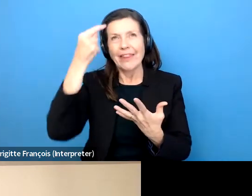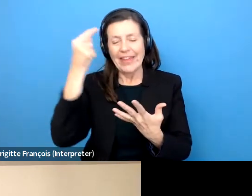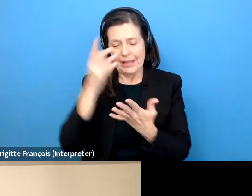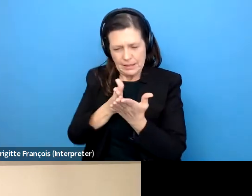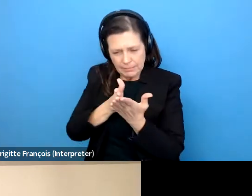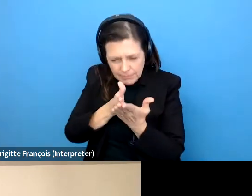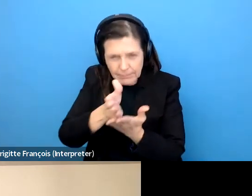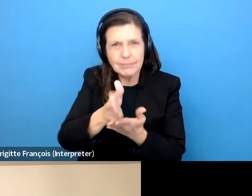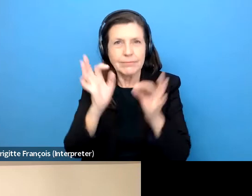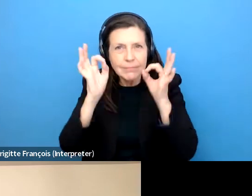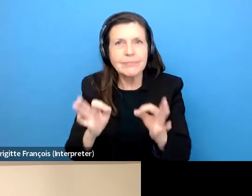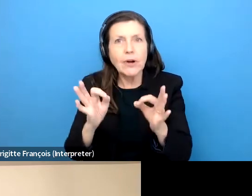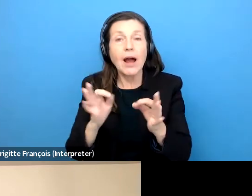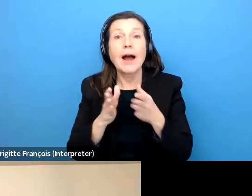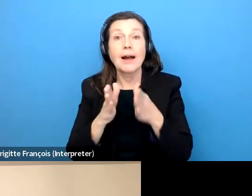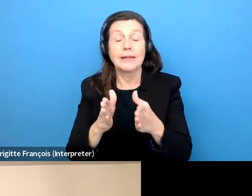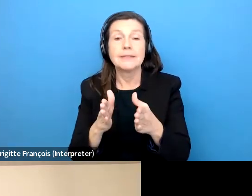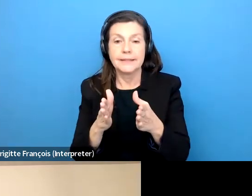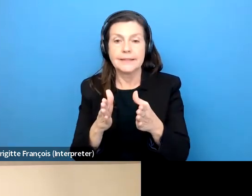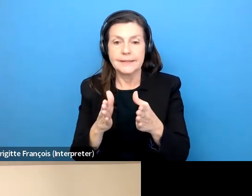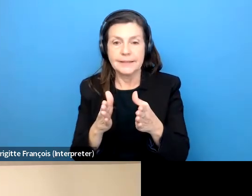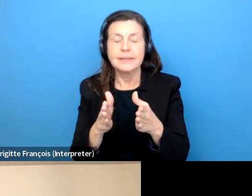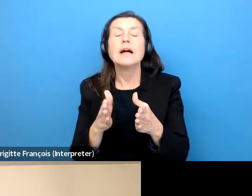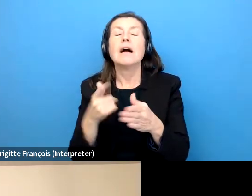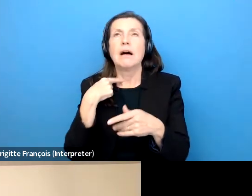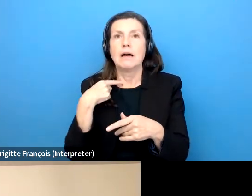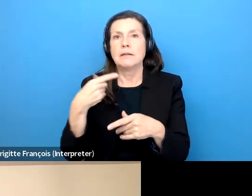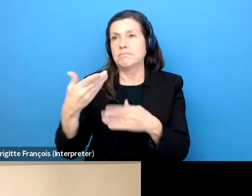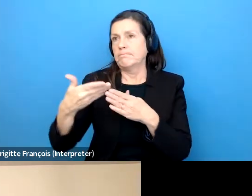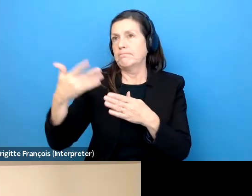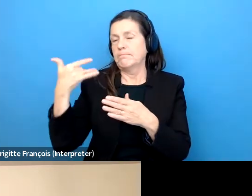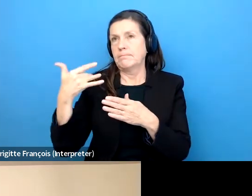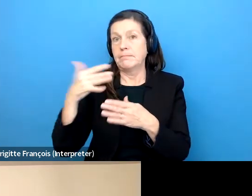it became clear around five years ago,